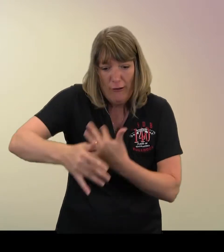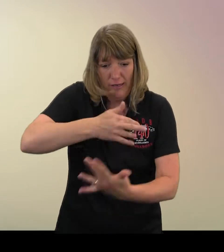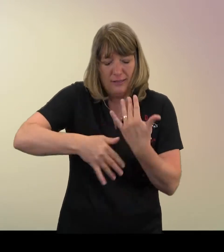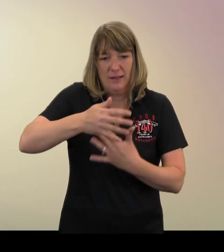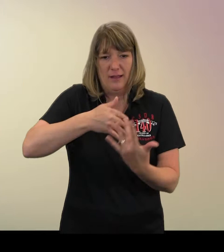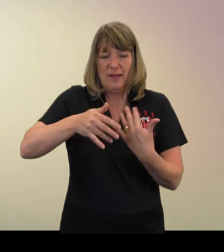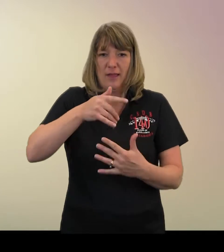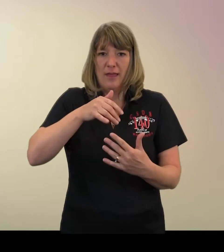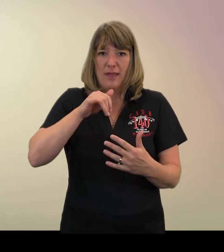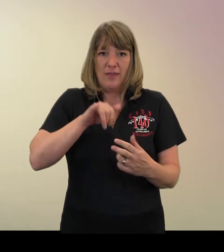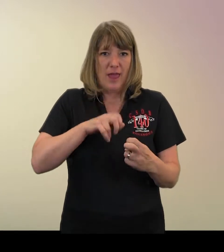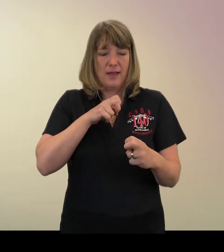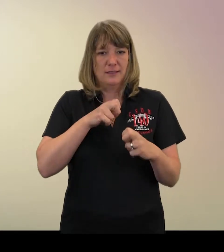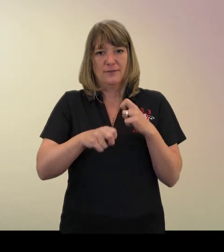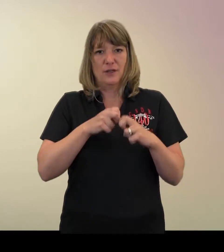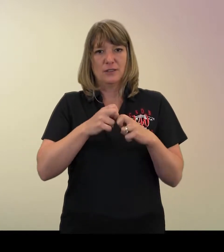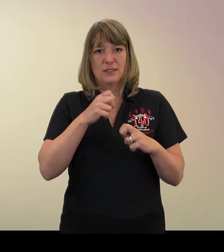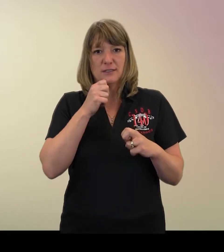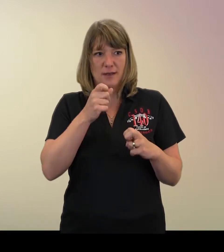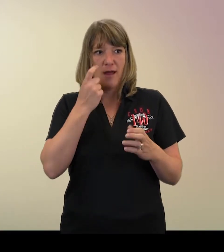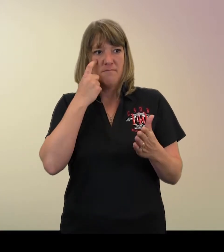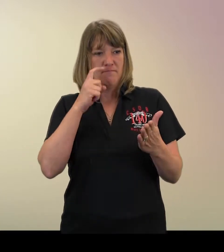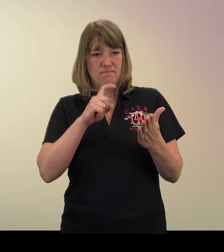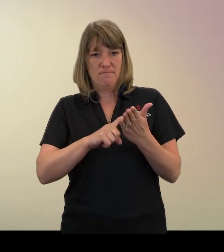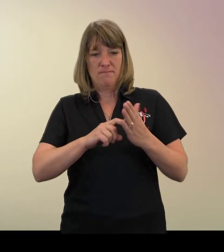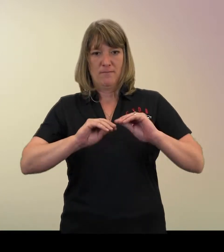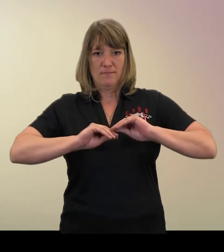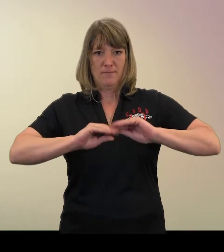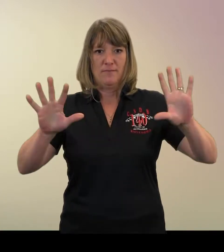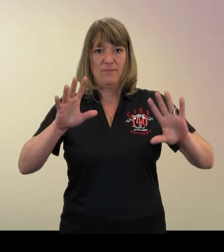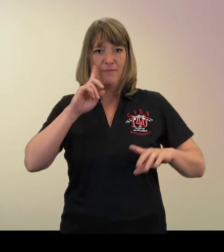difficulties are not really readily apparent to other